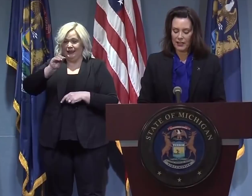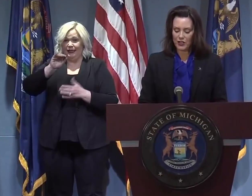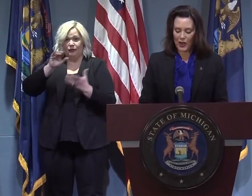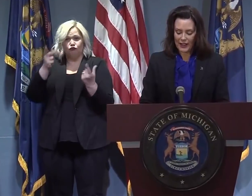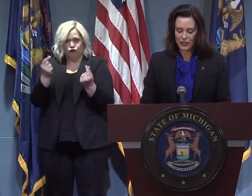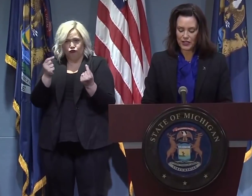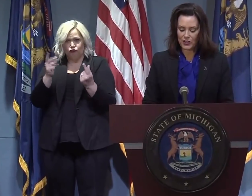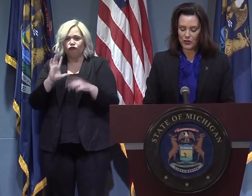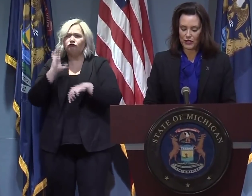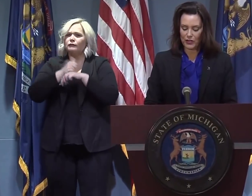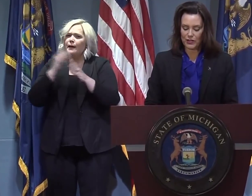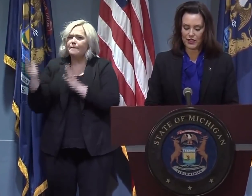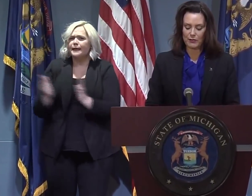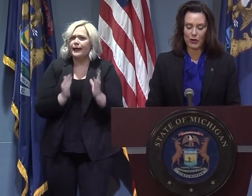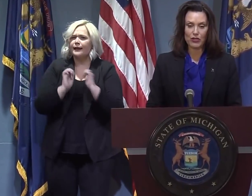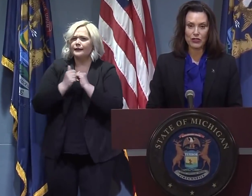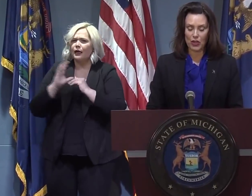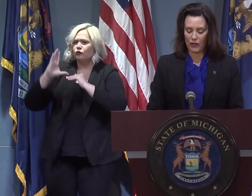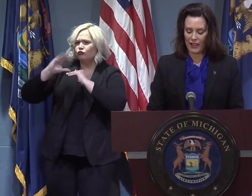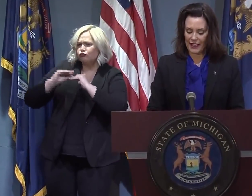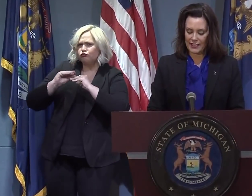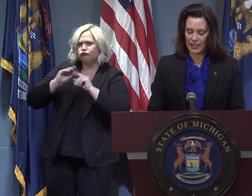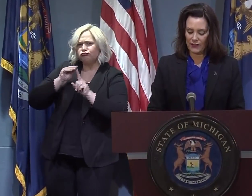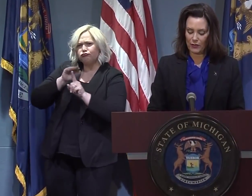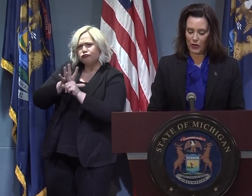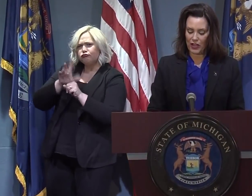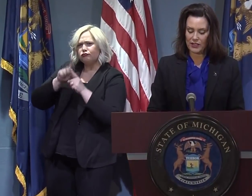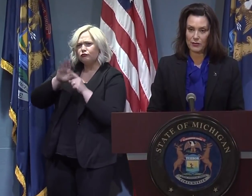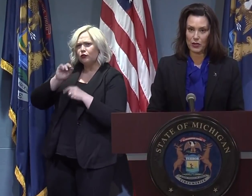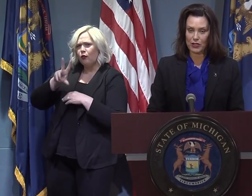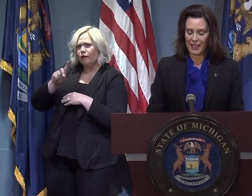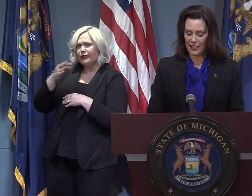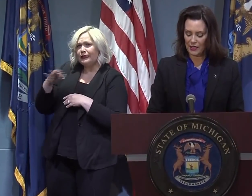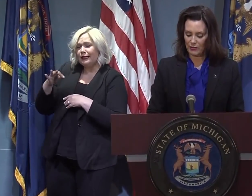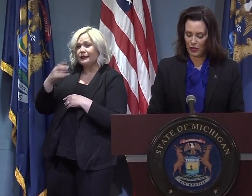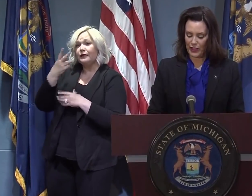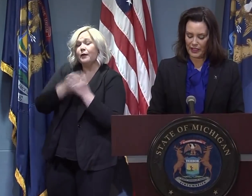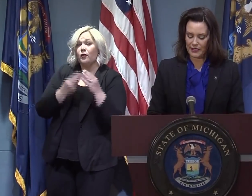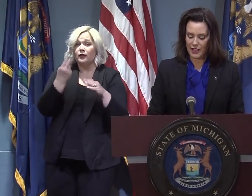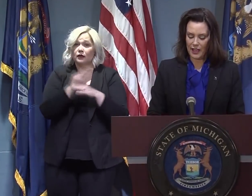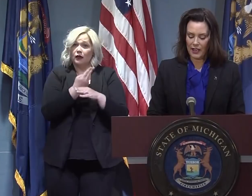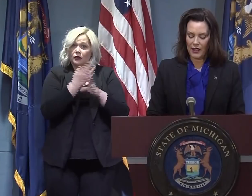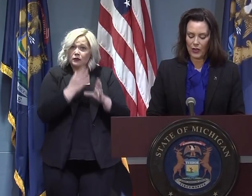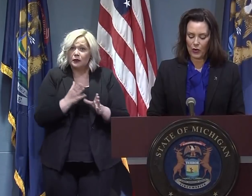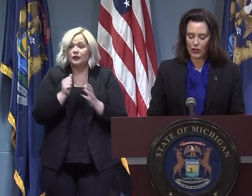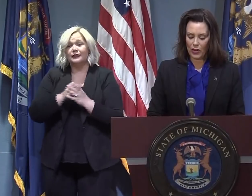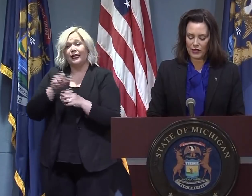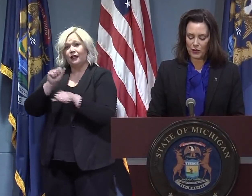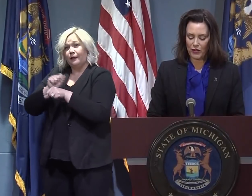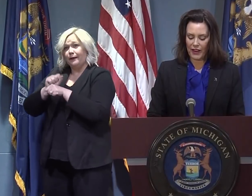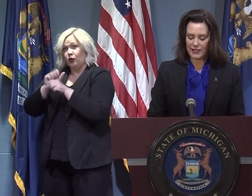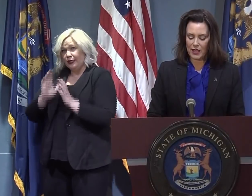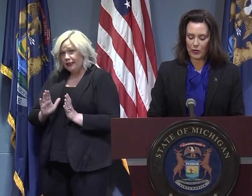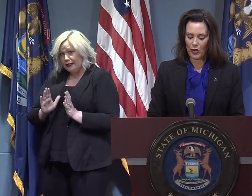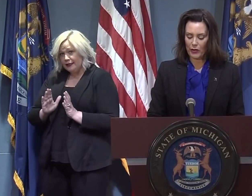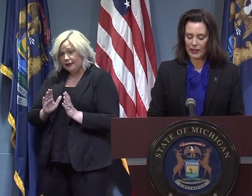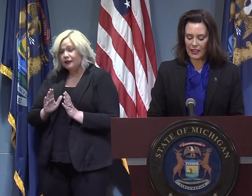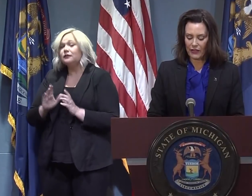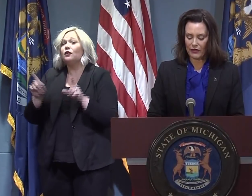A FEW ACTIONS WE HAVE TAKEN. I SKAOEUPBD EXECUTIVE ORDER TO ESTABLISH STRATEGIES TO REDUCE